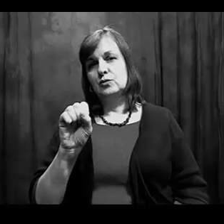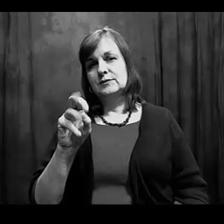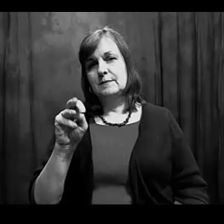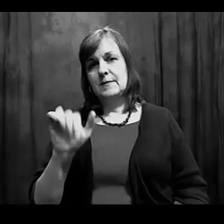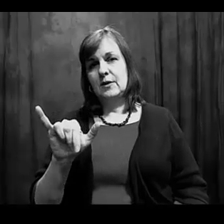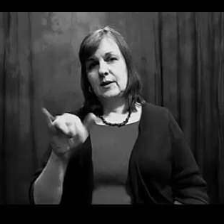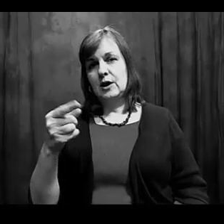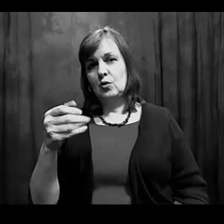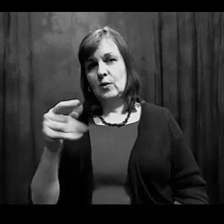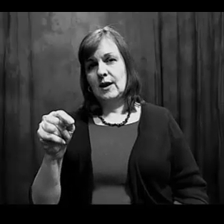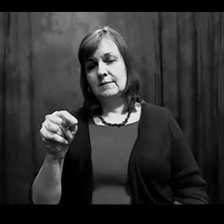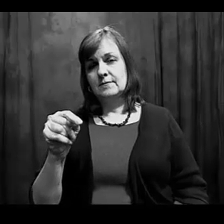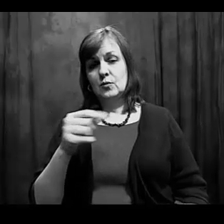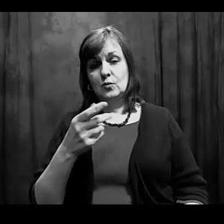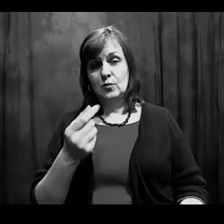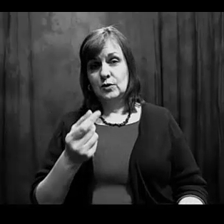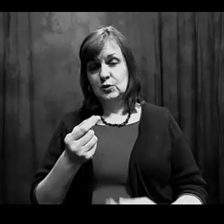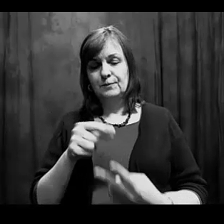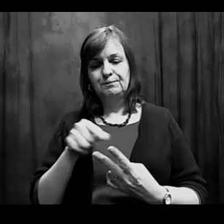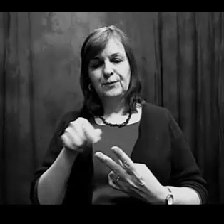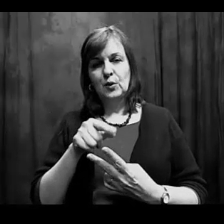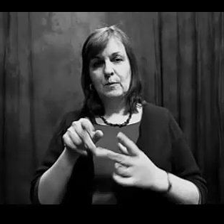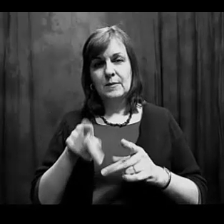what they looked at